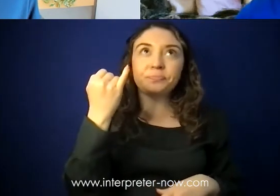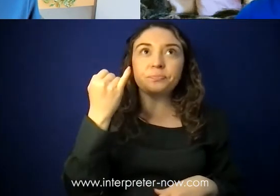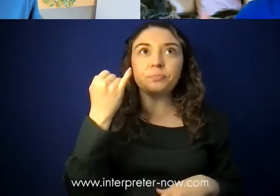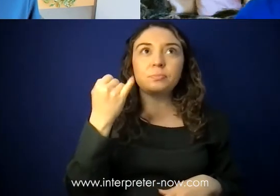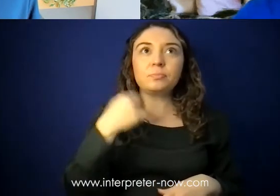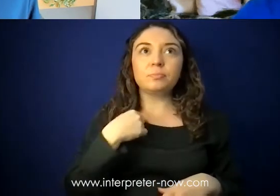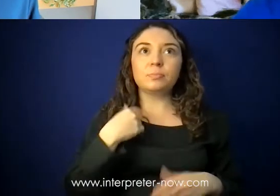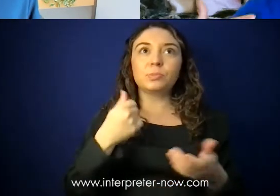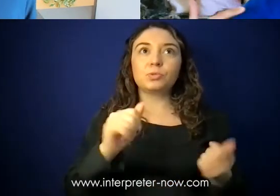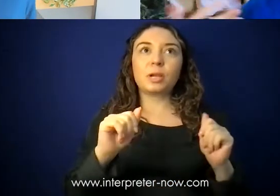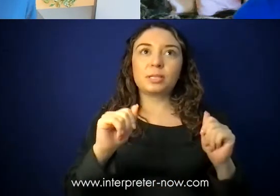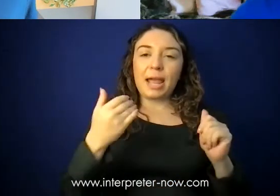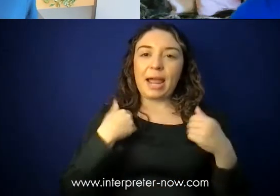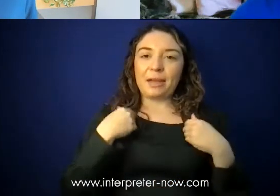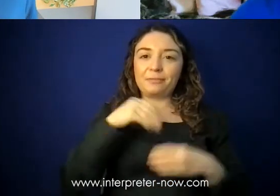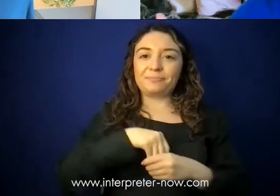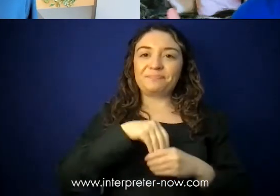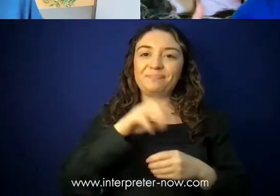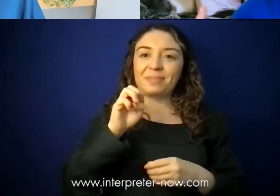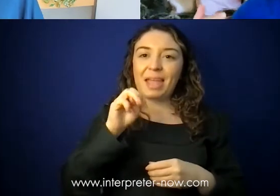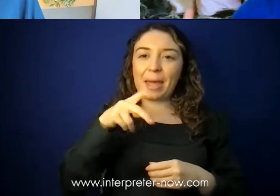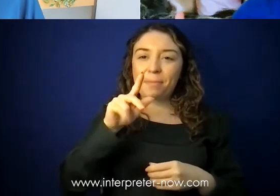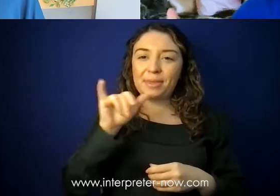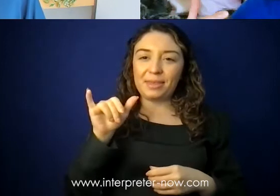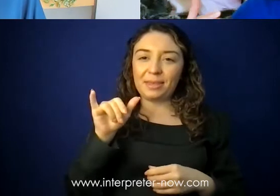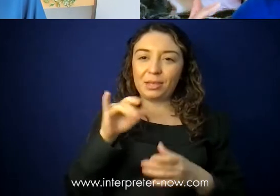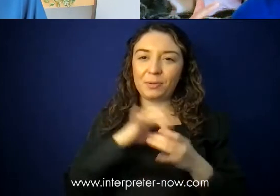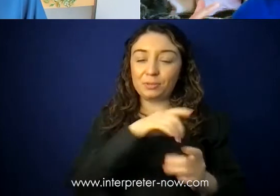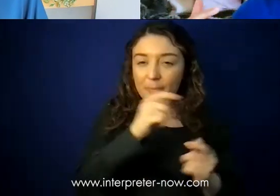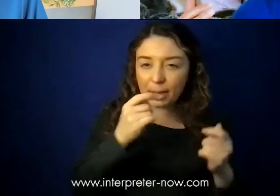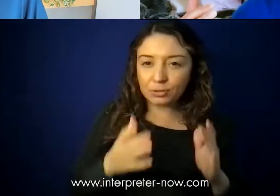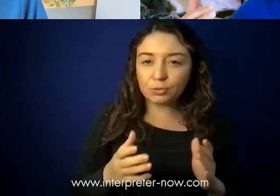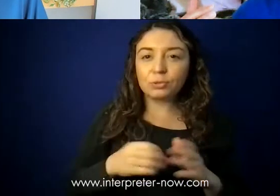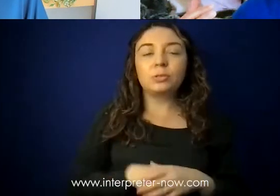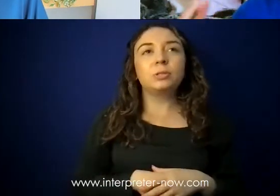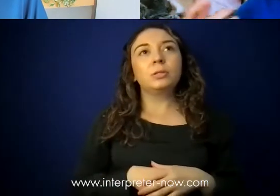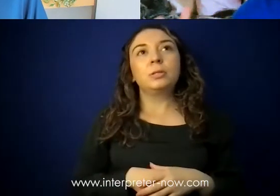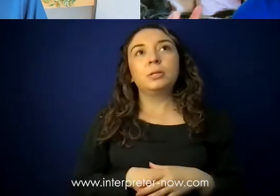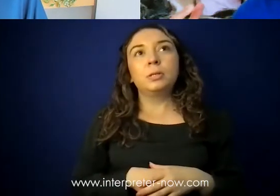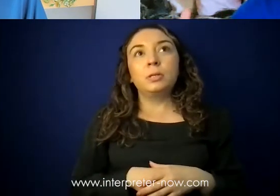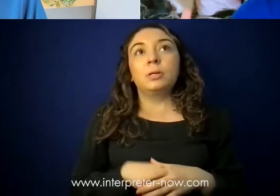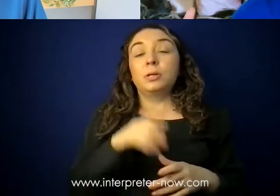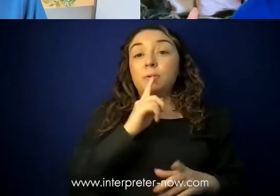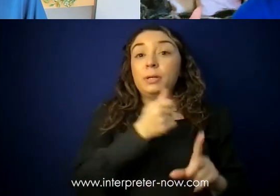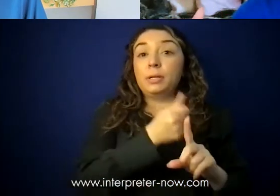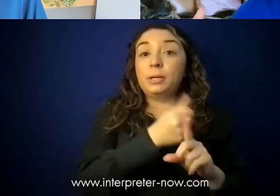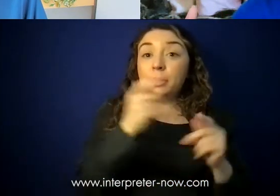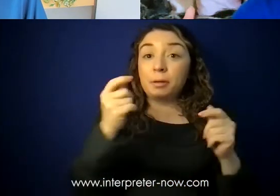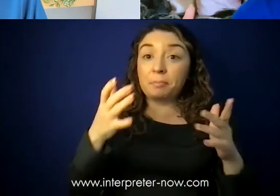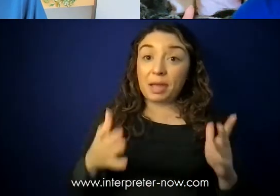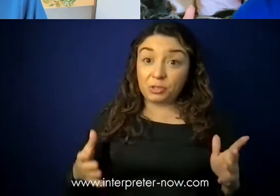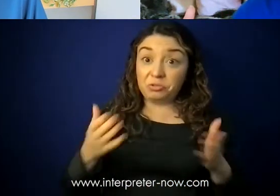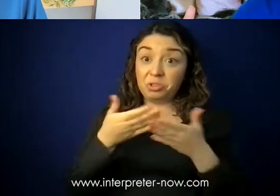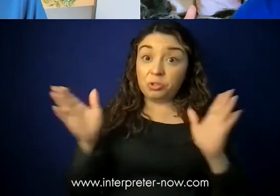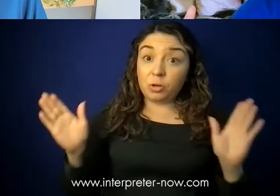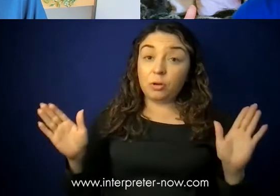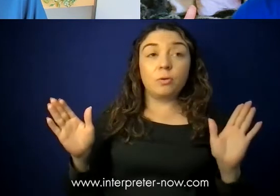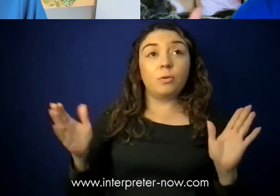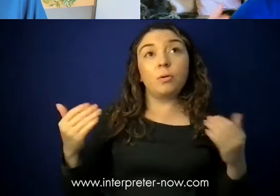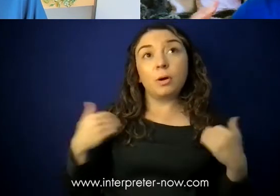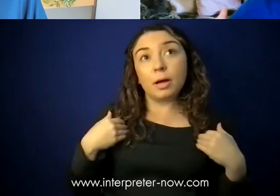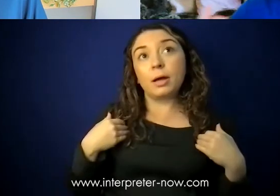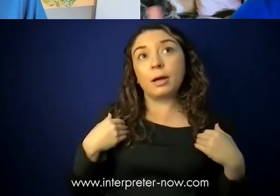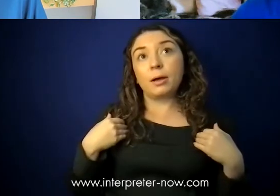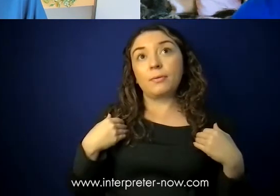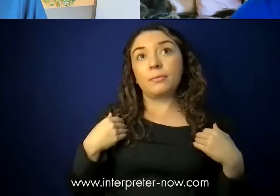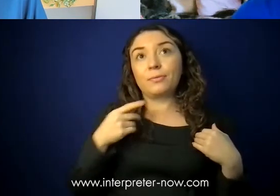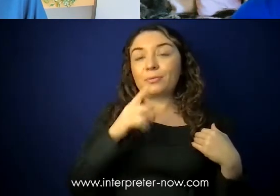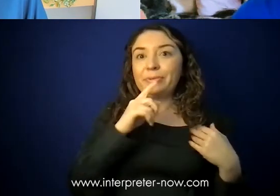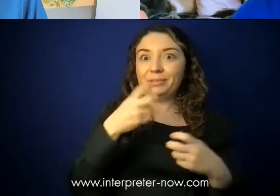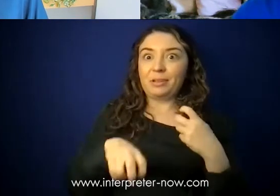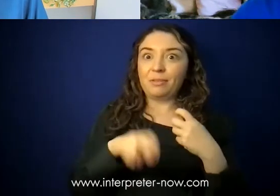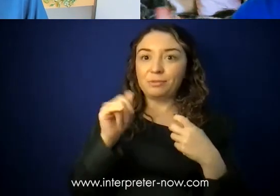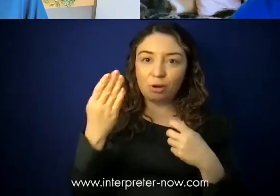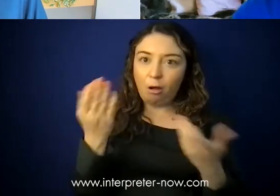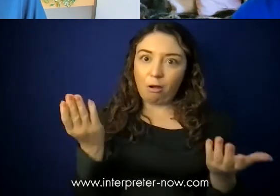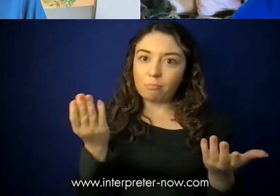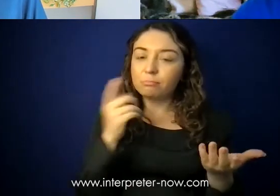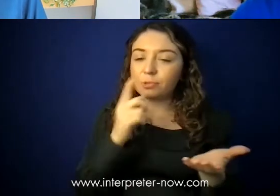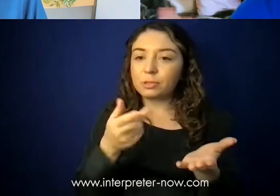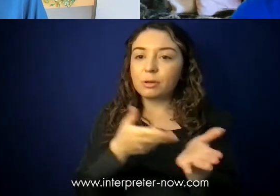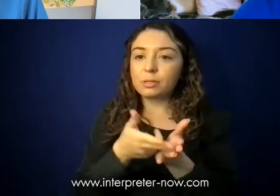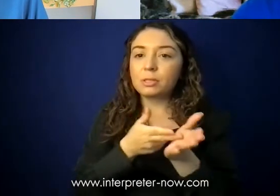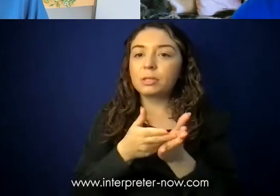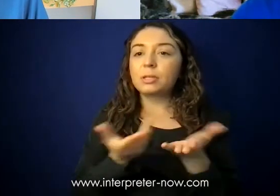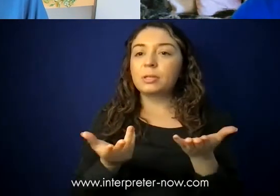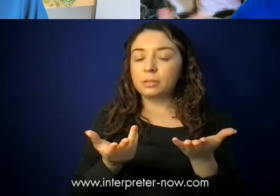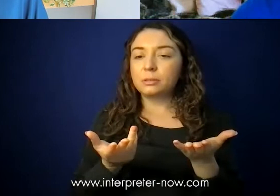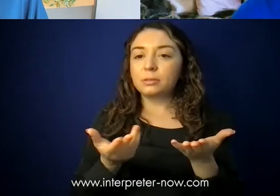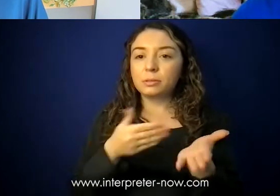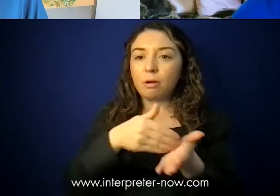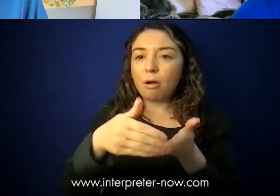for managers, is that managers often have the toughest jobs, frankly.